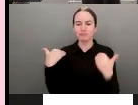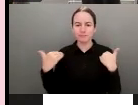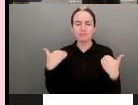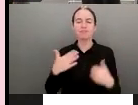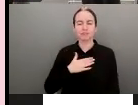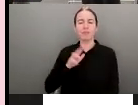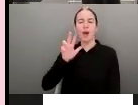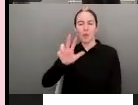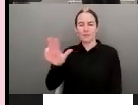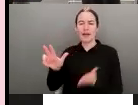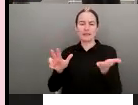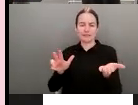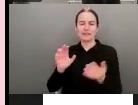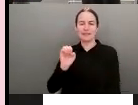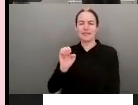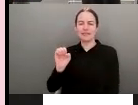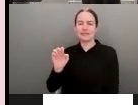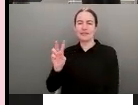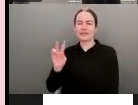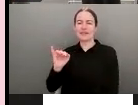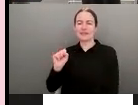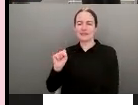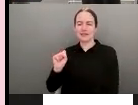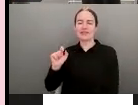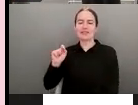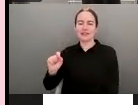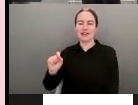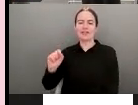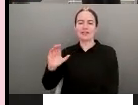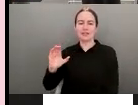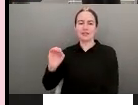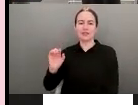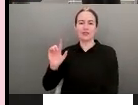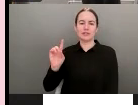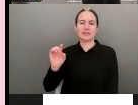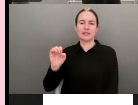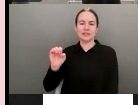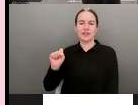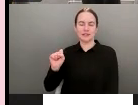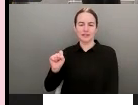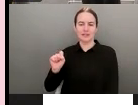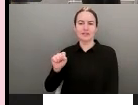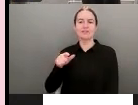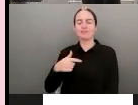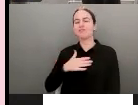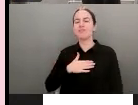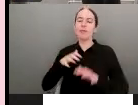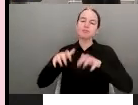You would need to know this is Camera App, not just Ca... and something. I will go back to H&M app. And then I am going to... Okay, I gotta screen saying Fashion is fast...